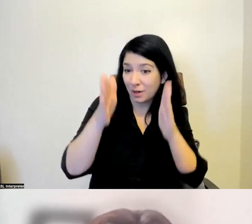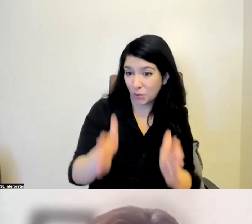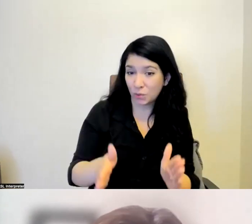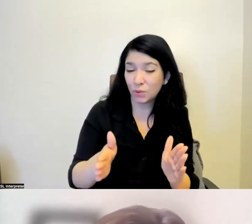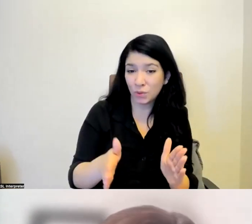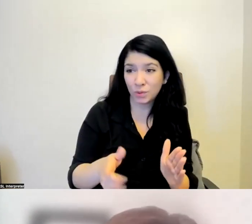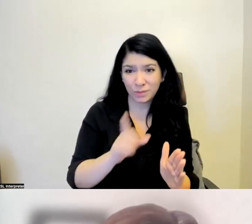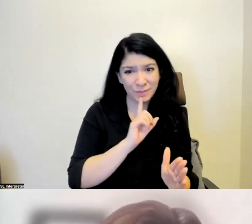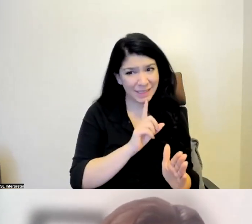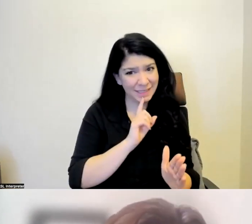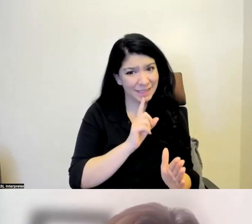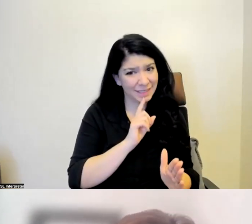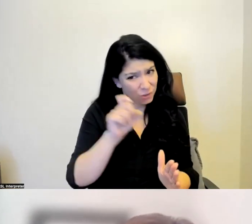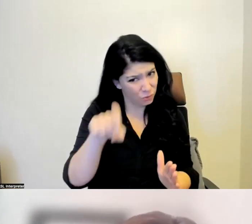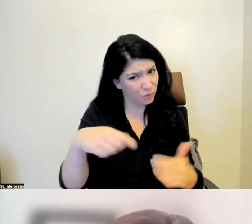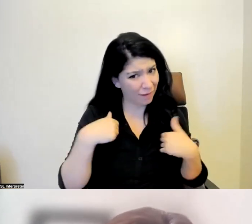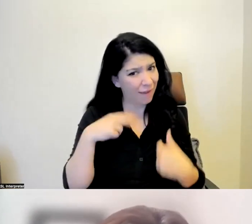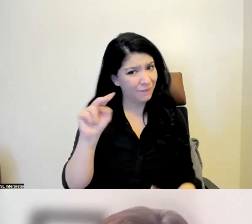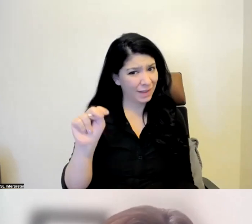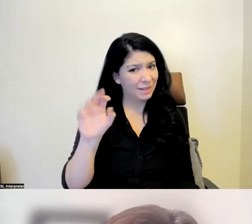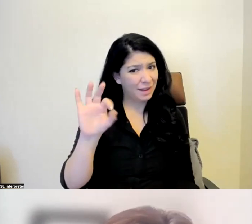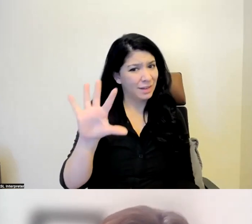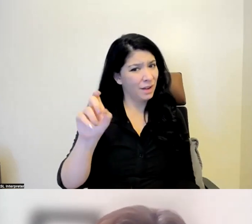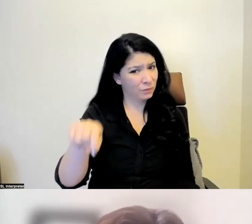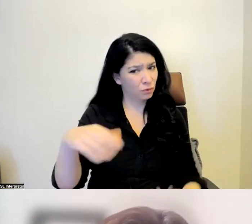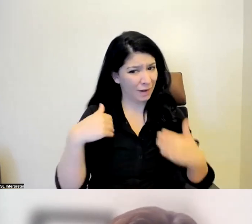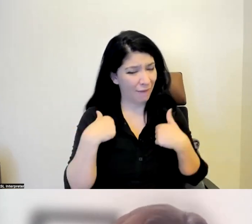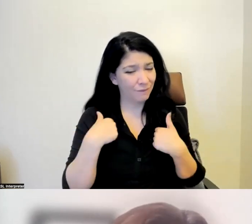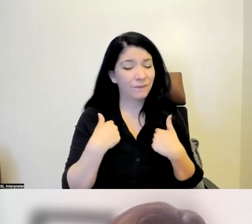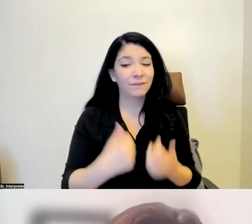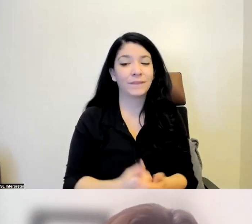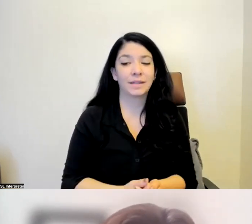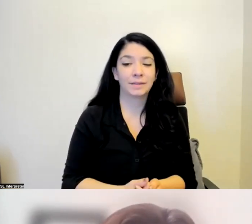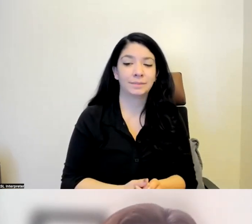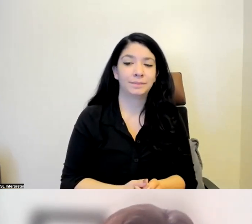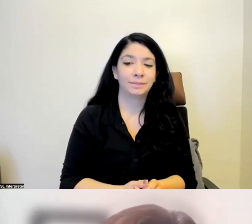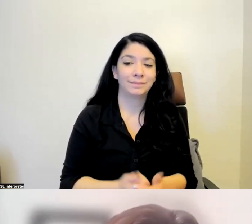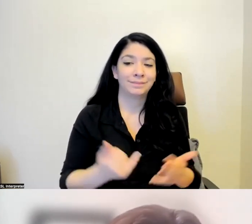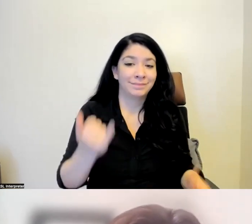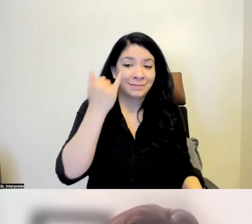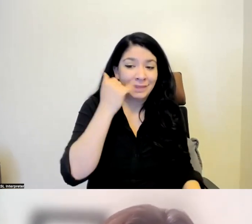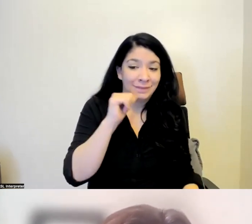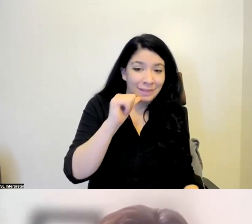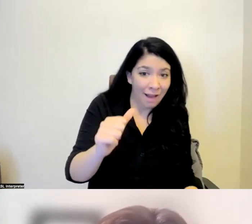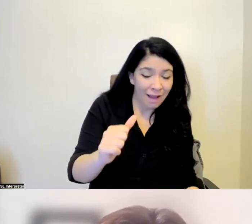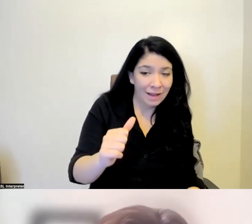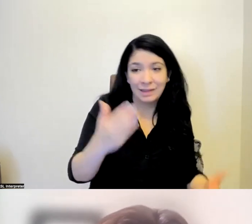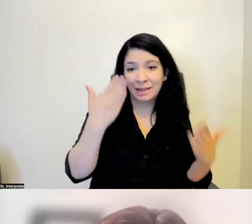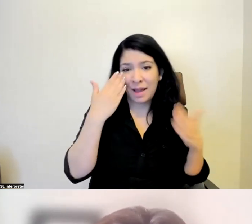should have N-95s on site. But if they don't, I don't know if you can afford to bring them. That